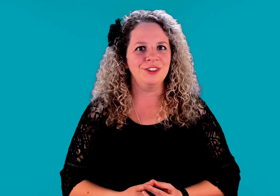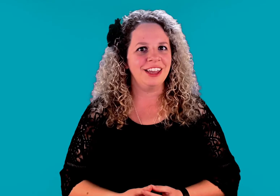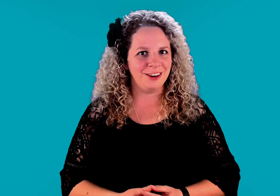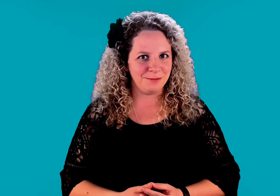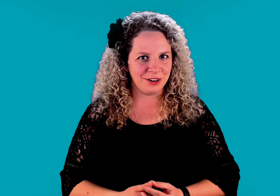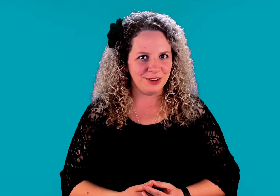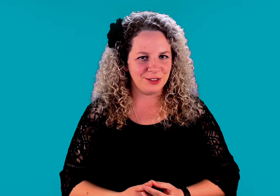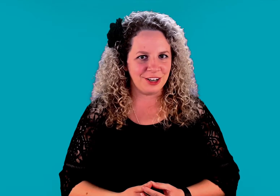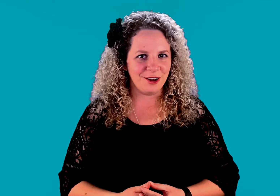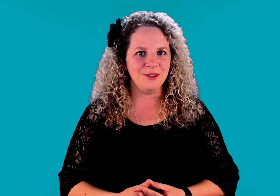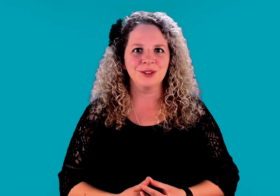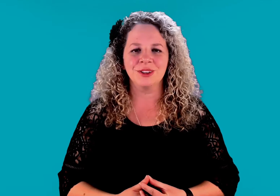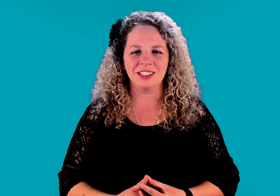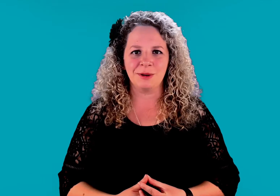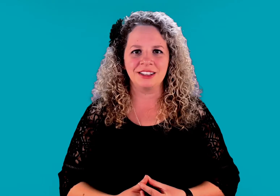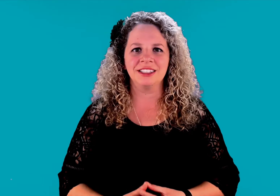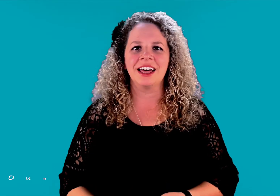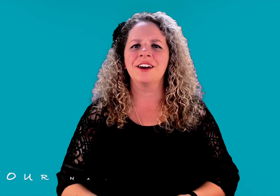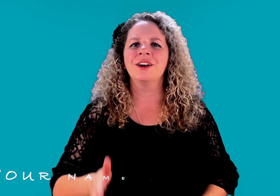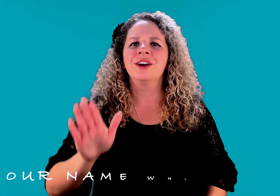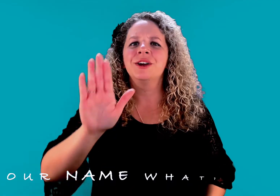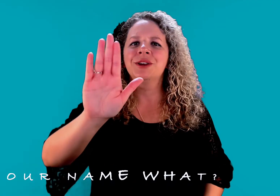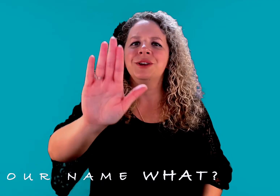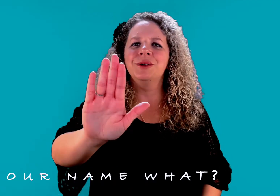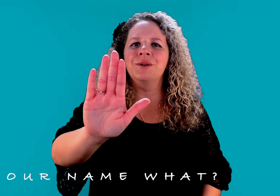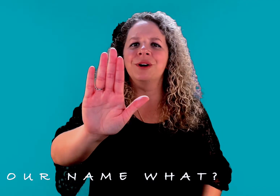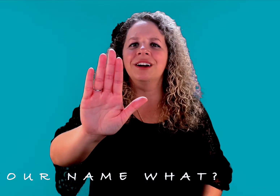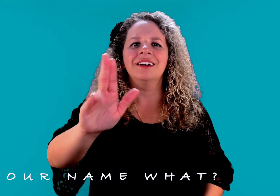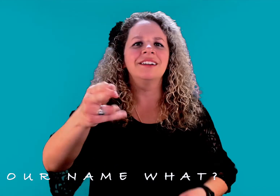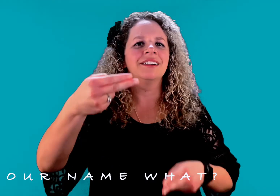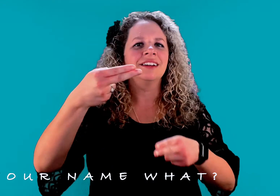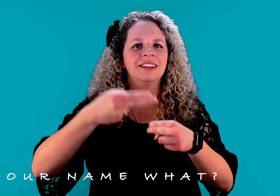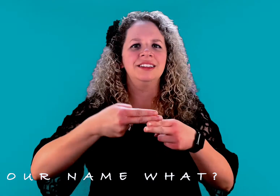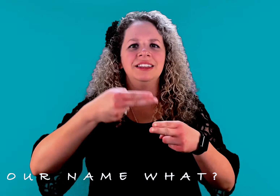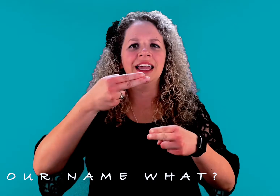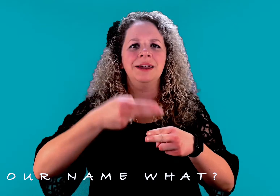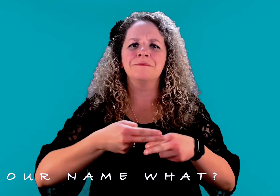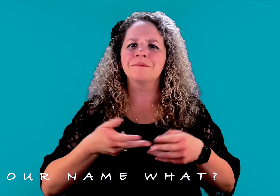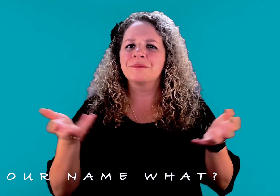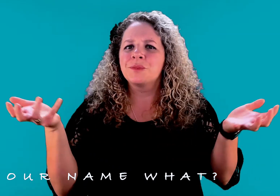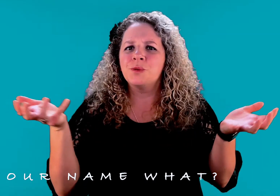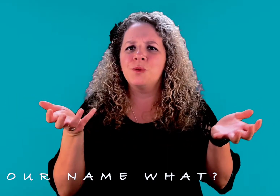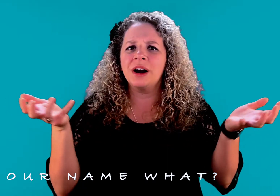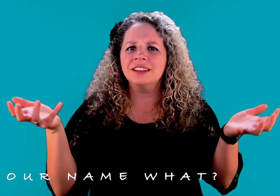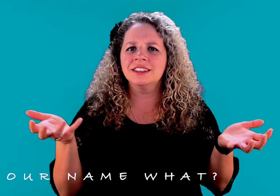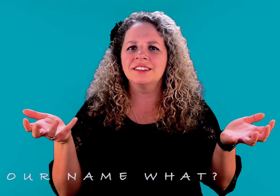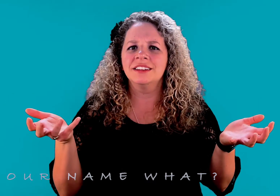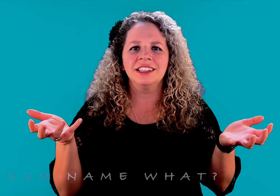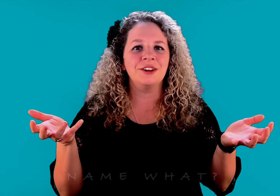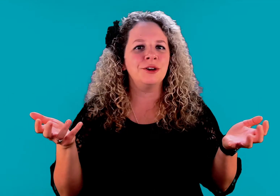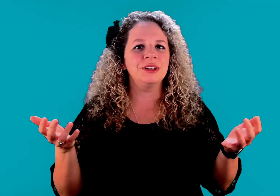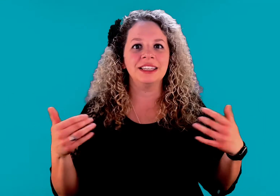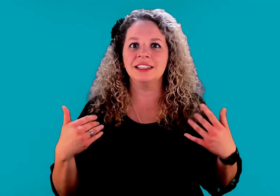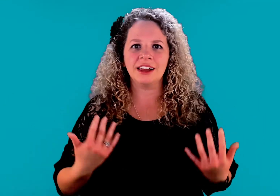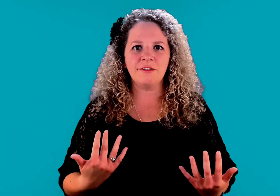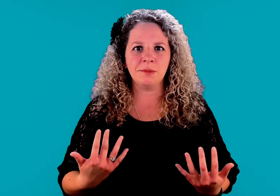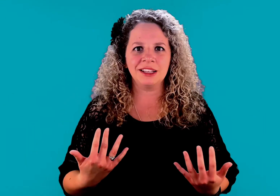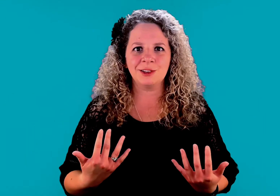in a previous video, so let's practice that. YOUR NAME WHAT? Now notice I still have a pleasant look